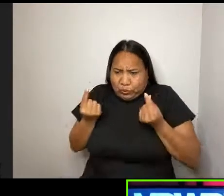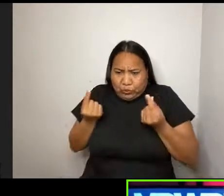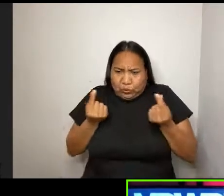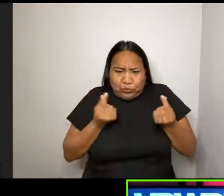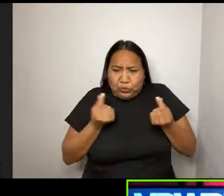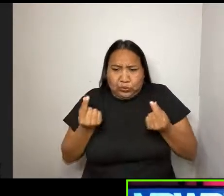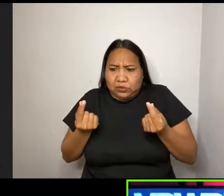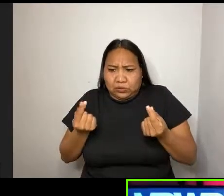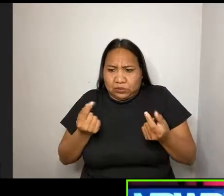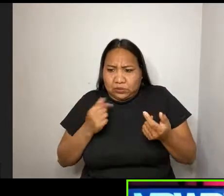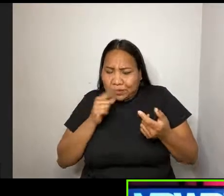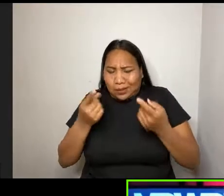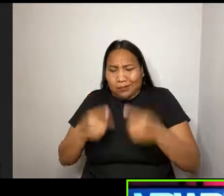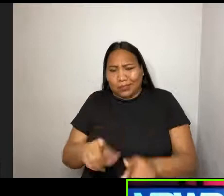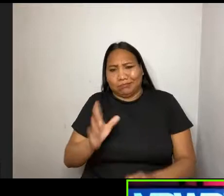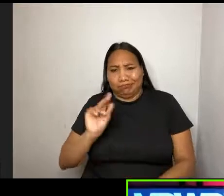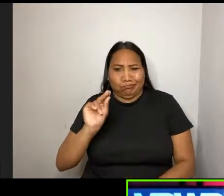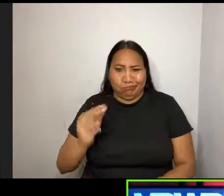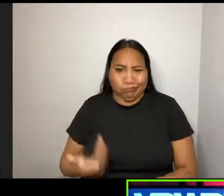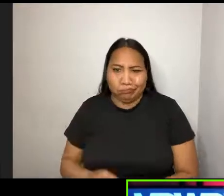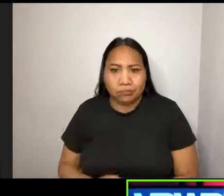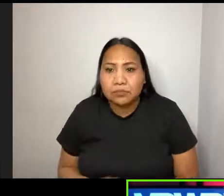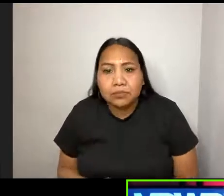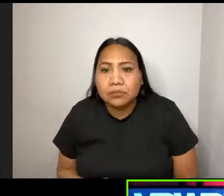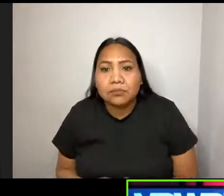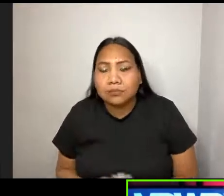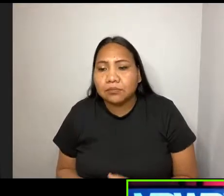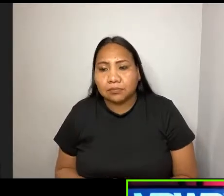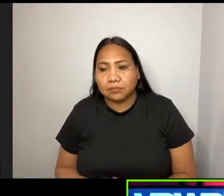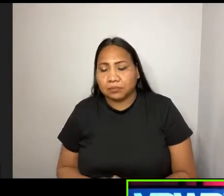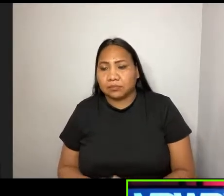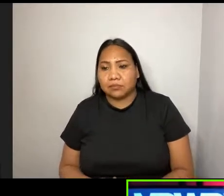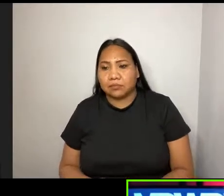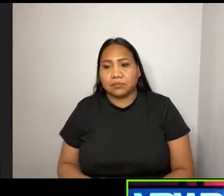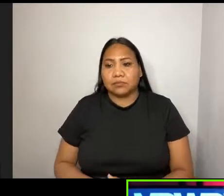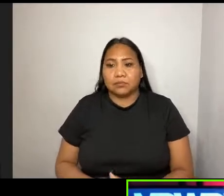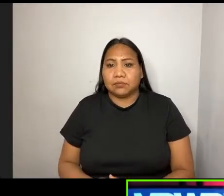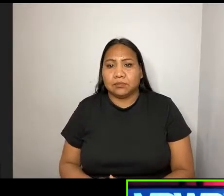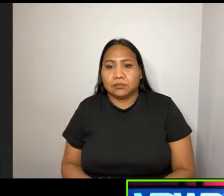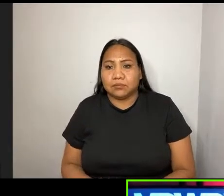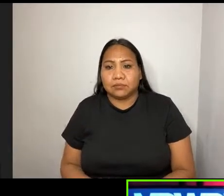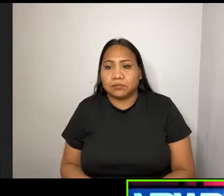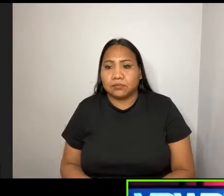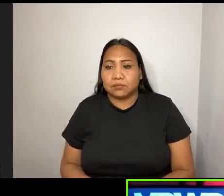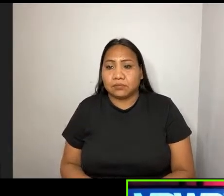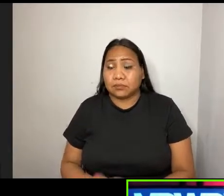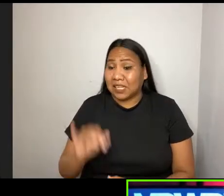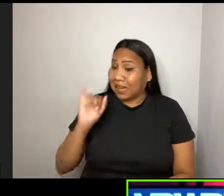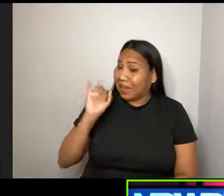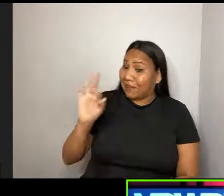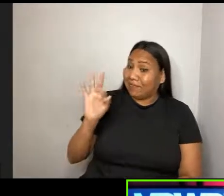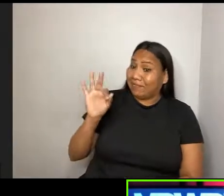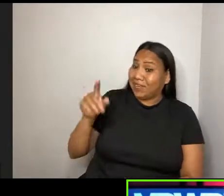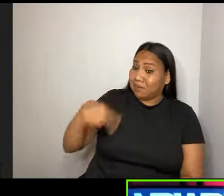effectively. If you have people of color in our organization, you know, make sure they